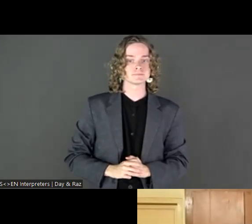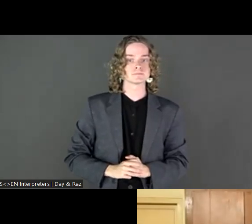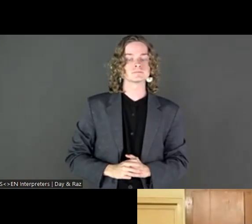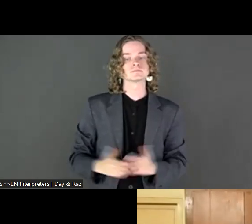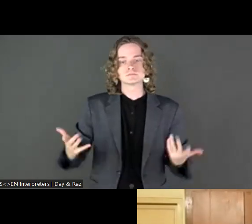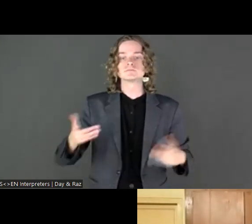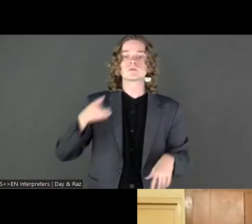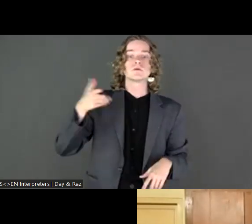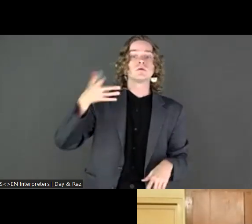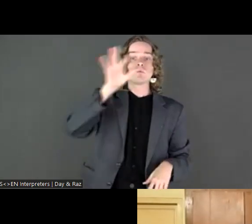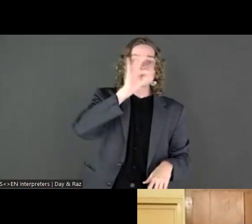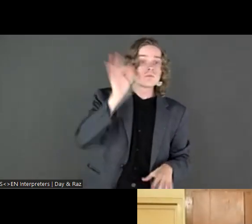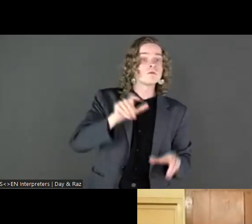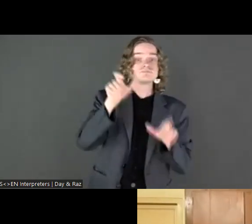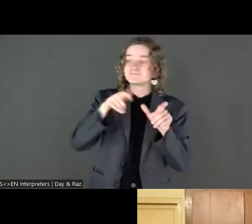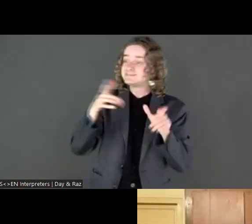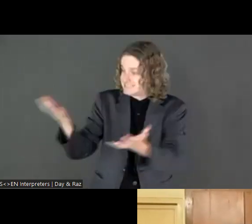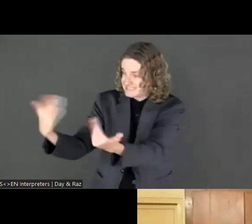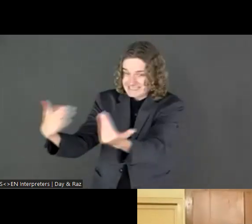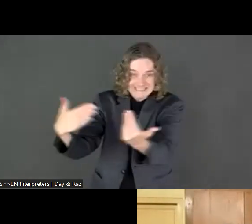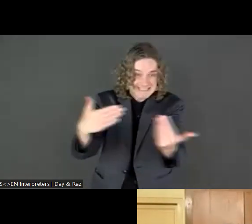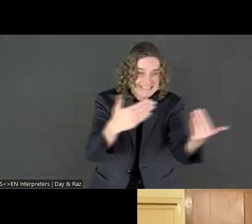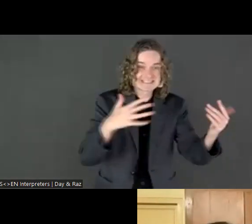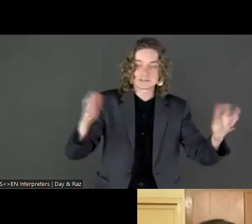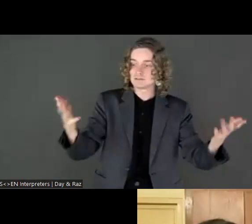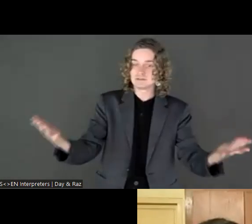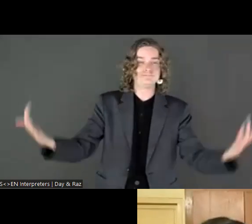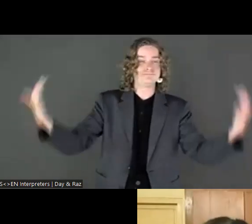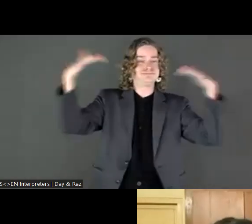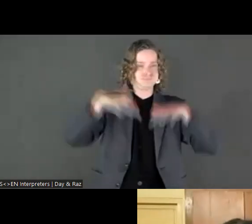they can go back and they can work to actually take the learnings forward. And it's really